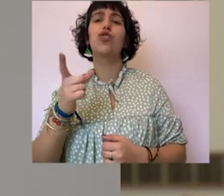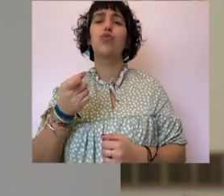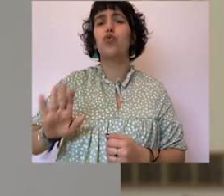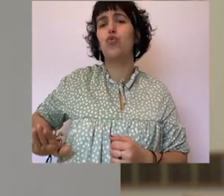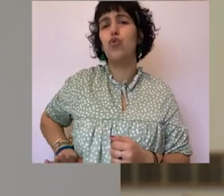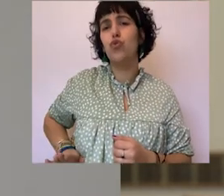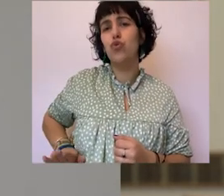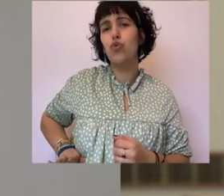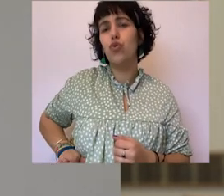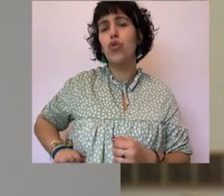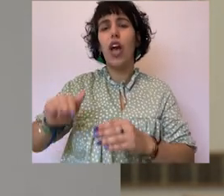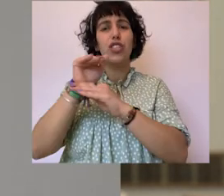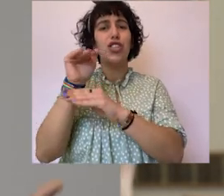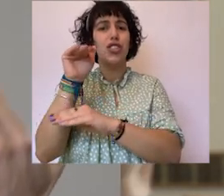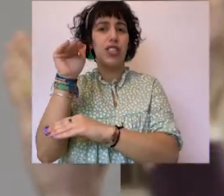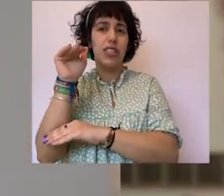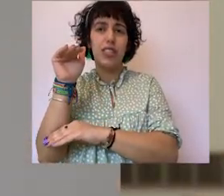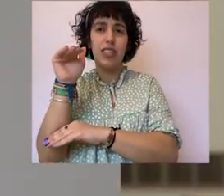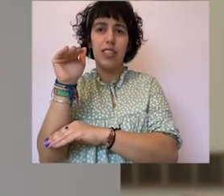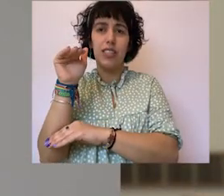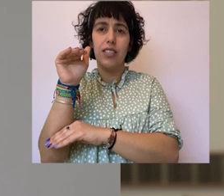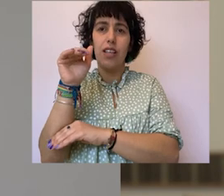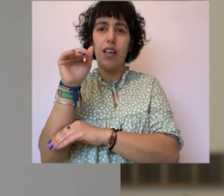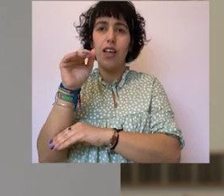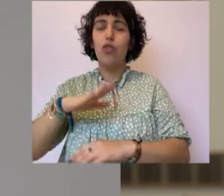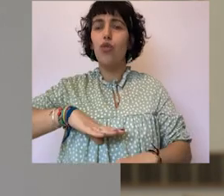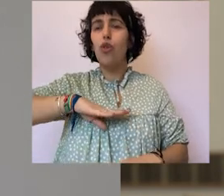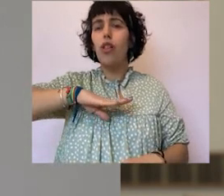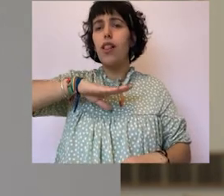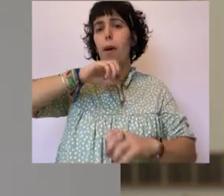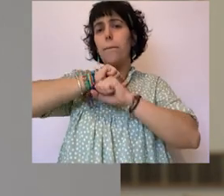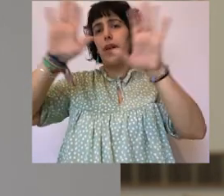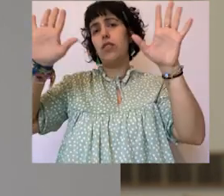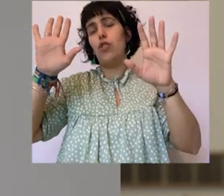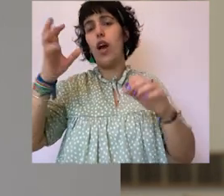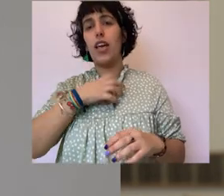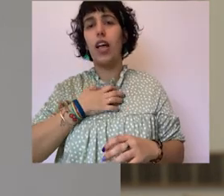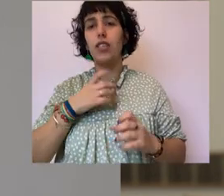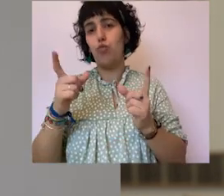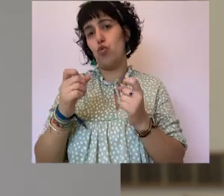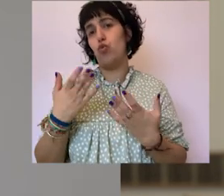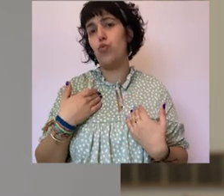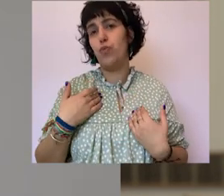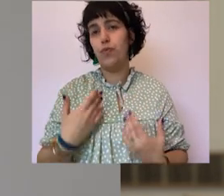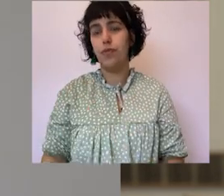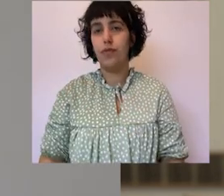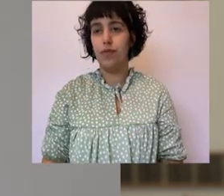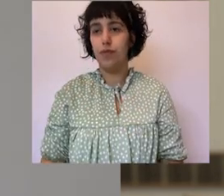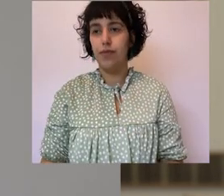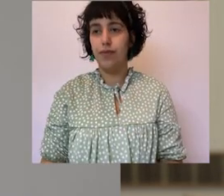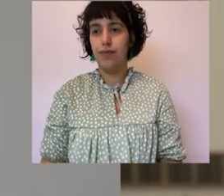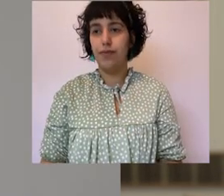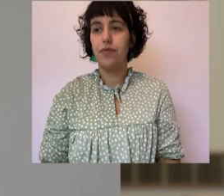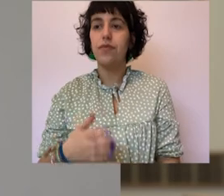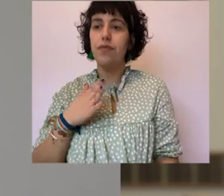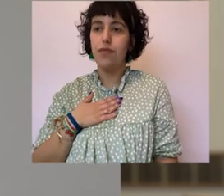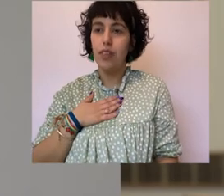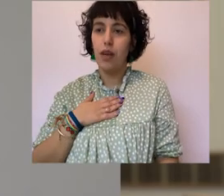It comes to a point, it comes out of there now. Well I'm a cyclist, cycling is a very difficult thing in Istanbul